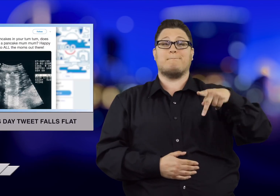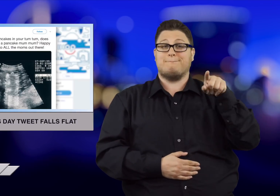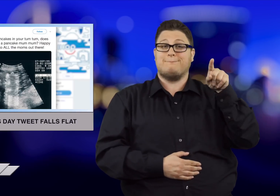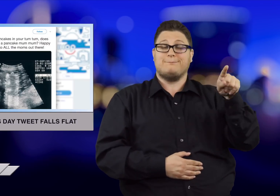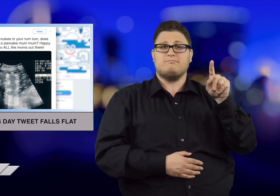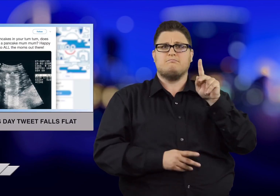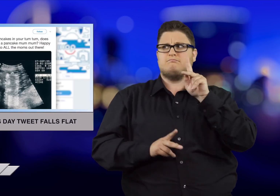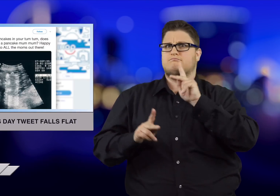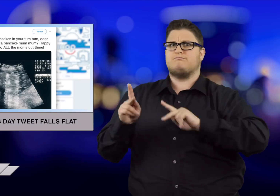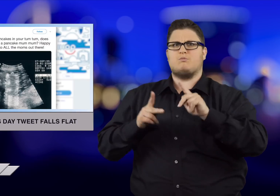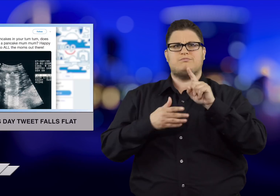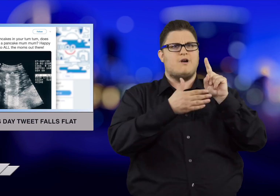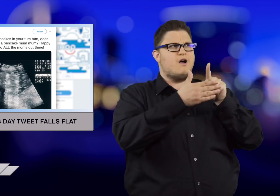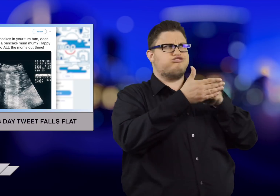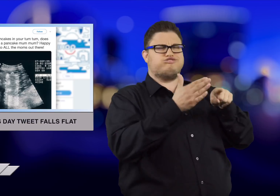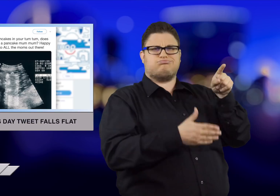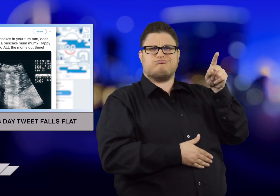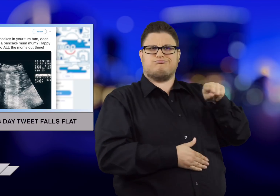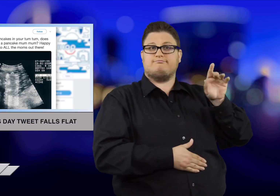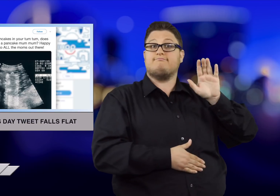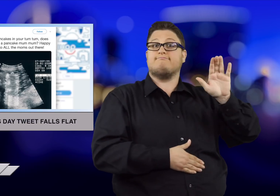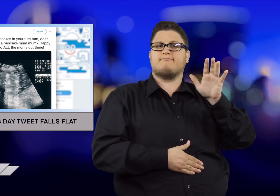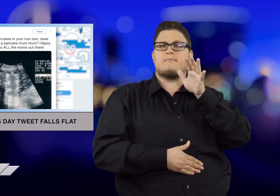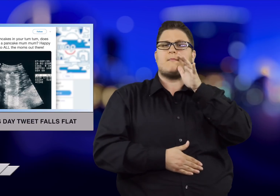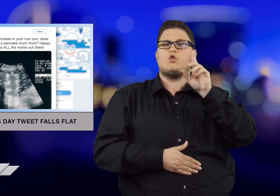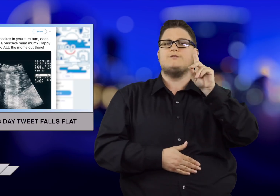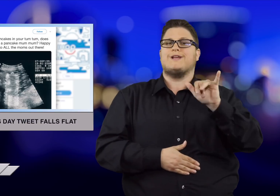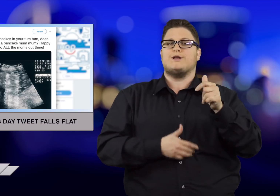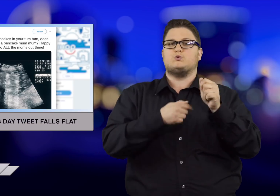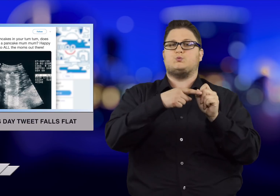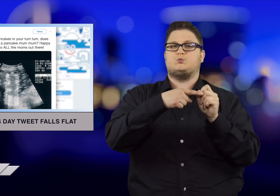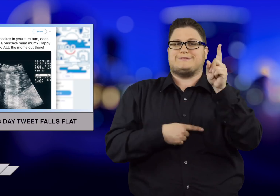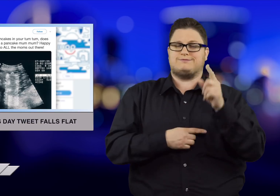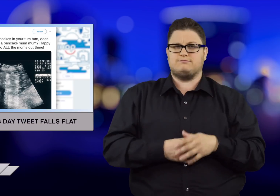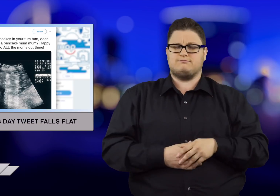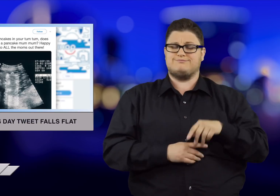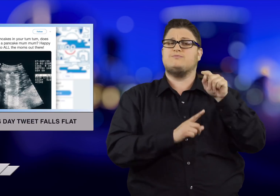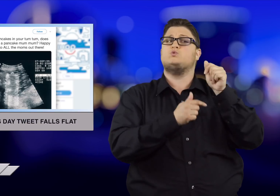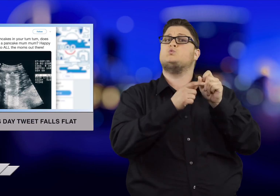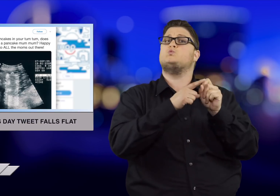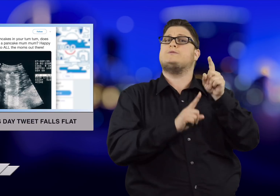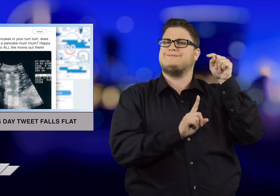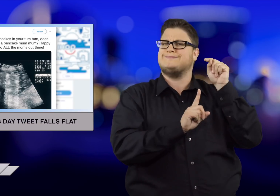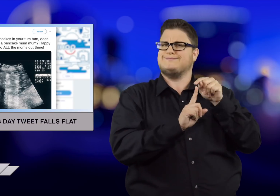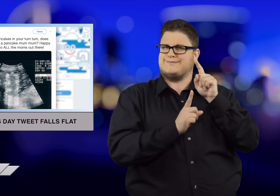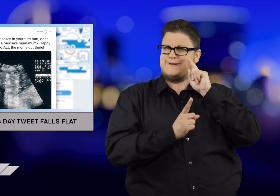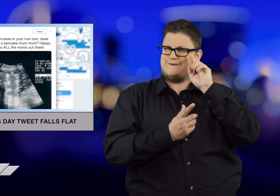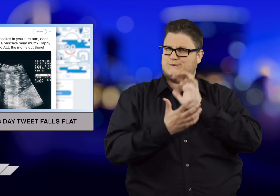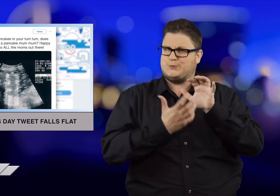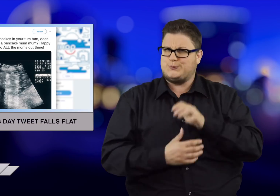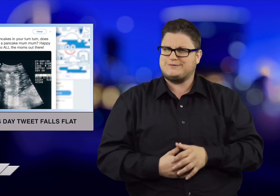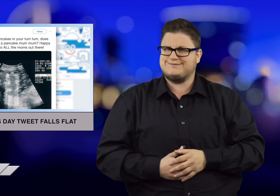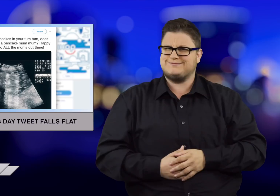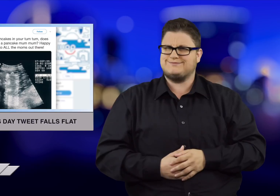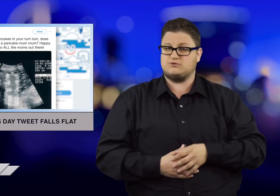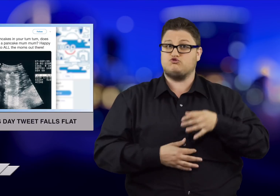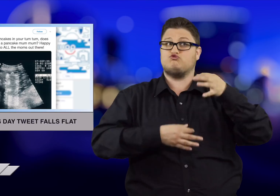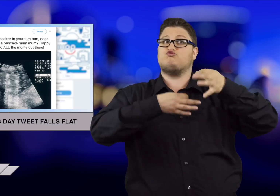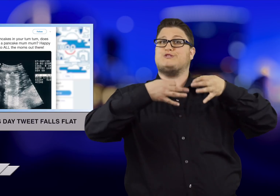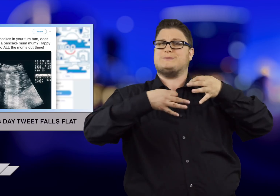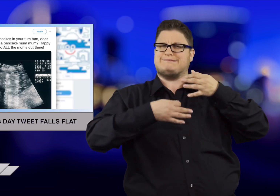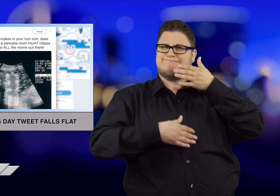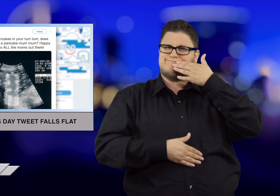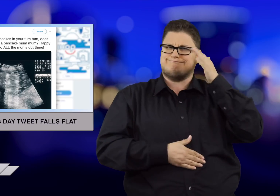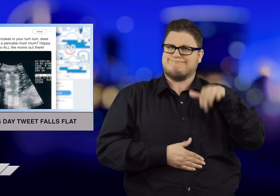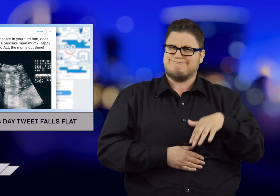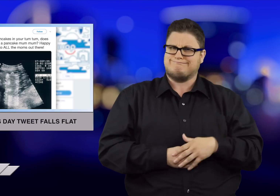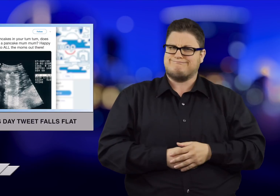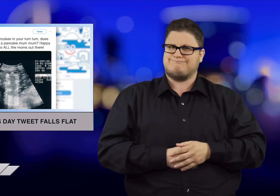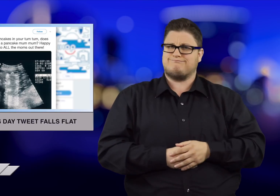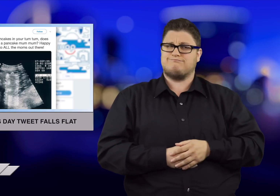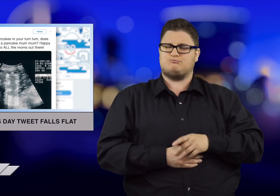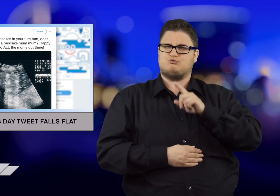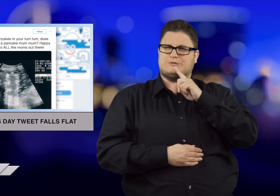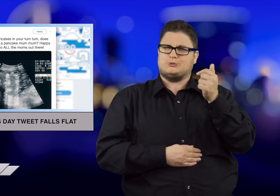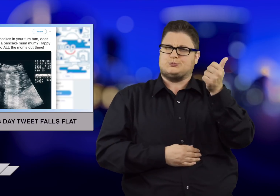IHOP is being criticized for a Mother's Day tweet many are calling confusing, tasteless